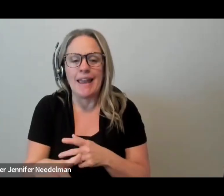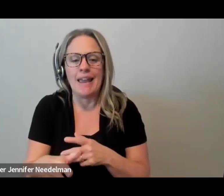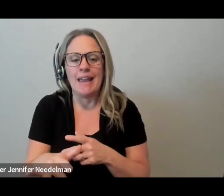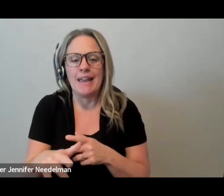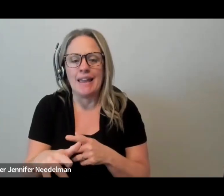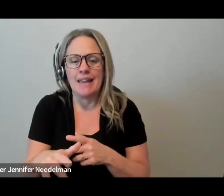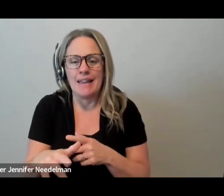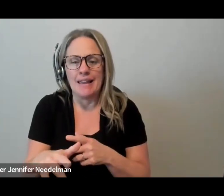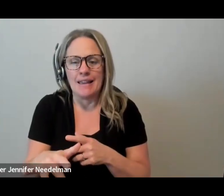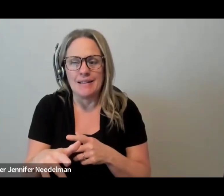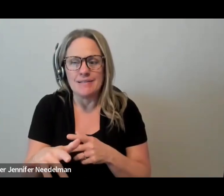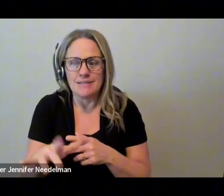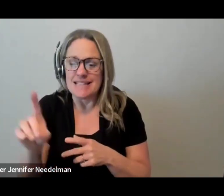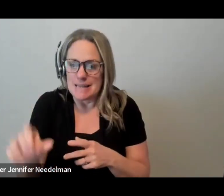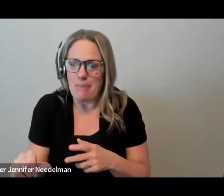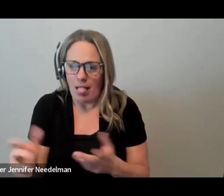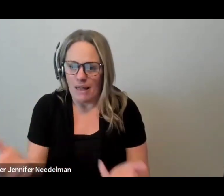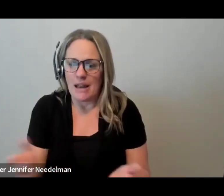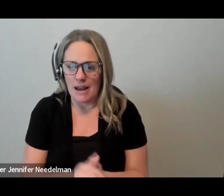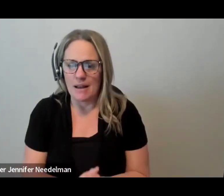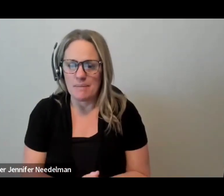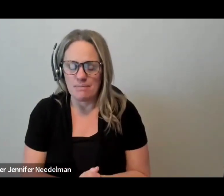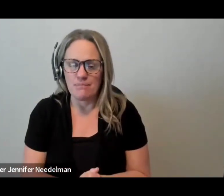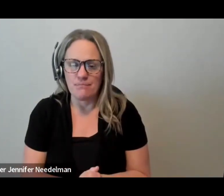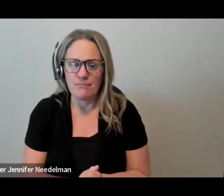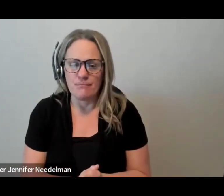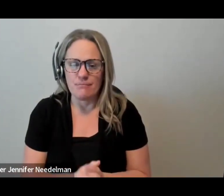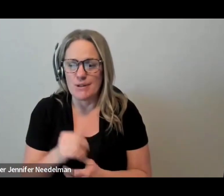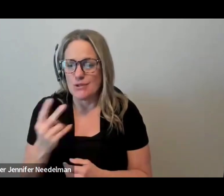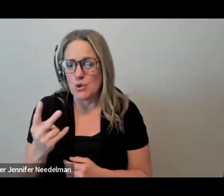disabilities and two, two of the closest people in my life.